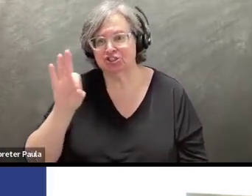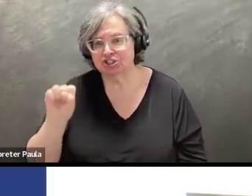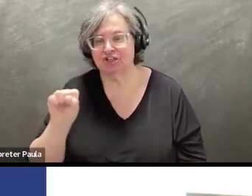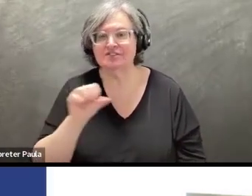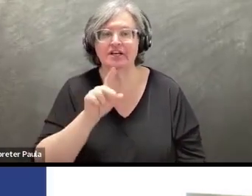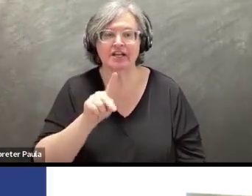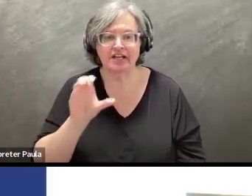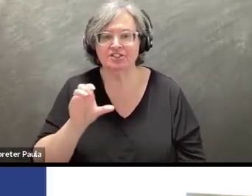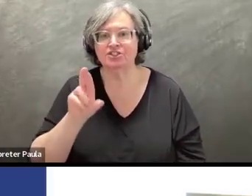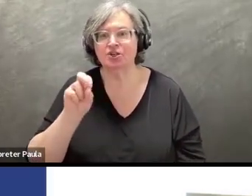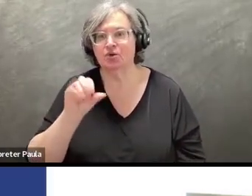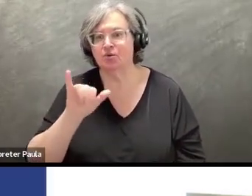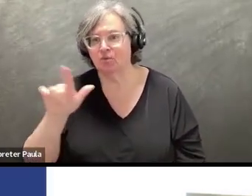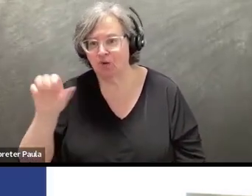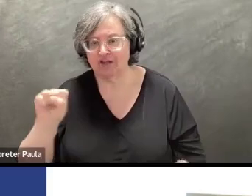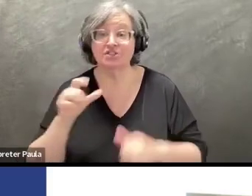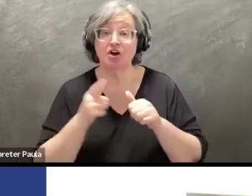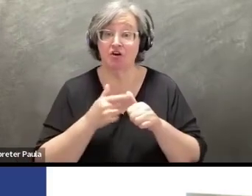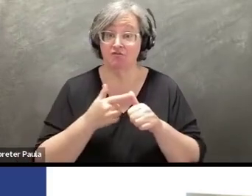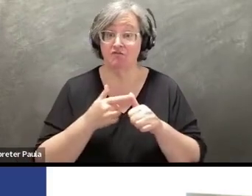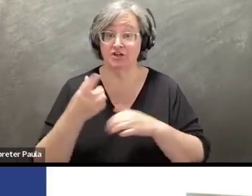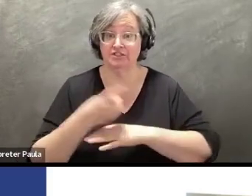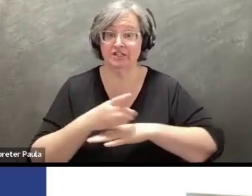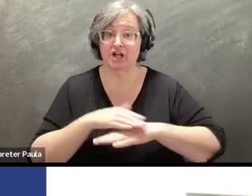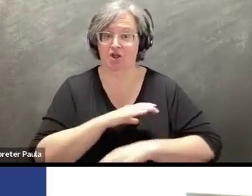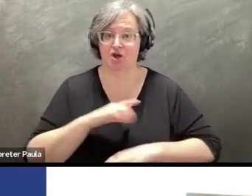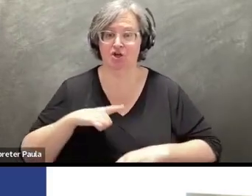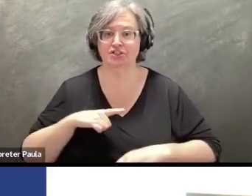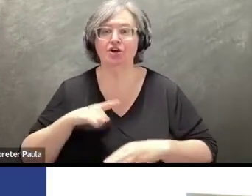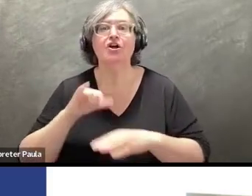council, I had a job coach who has helped me get started. I